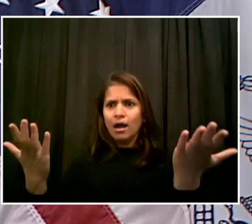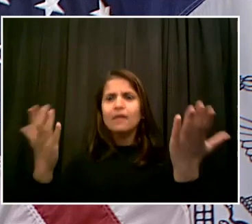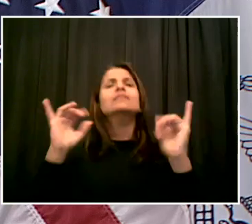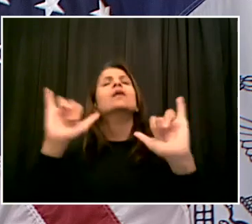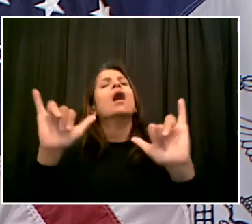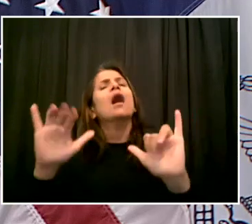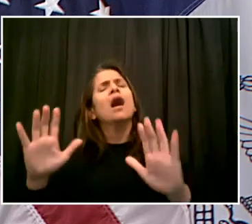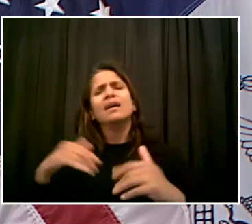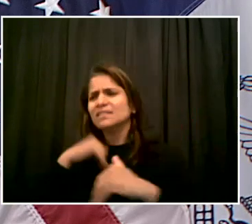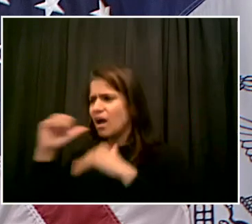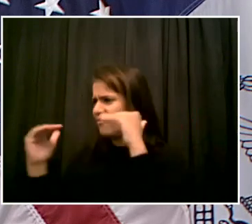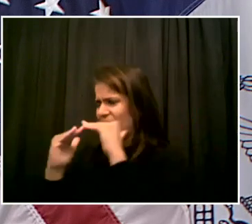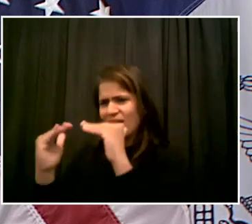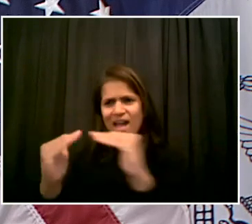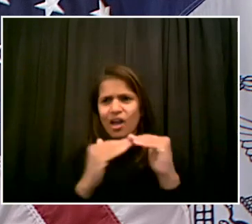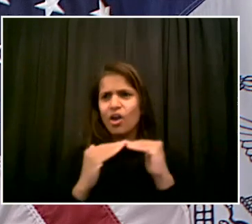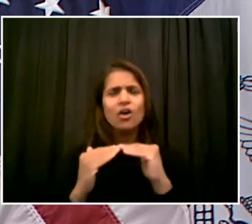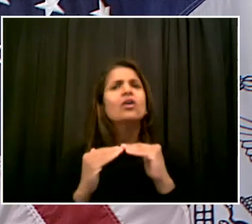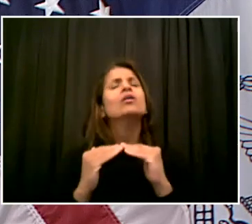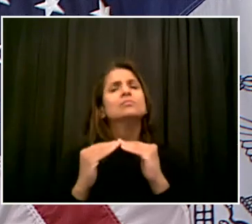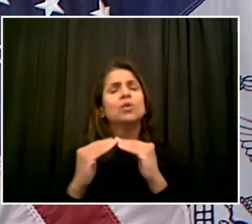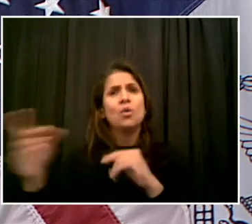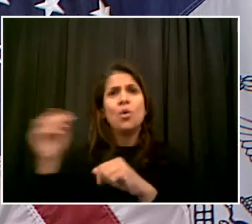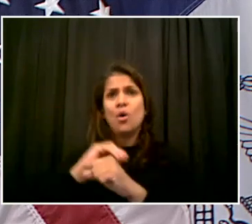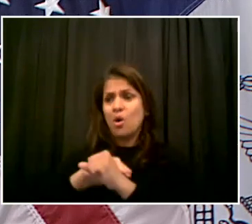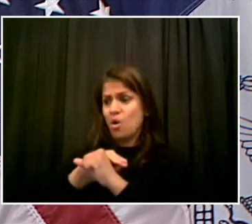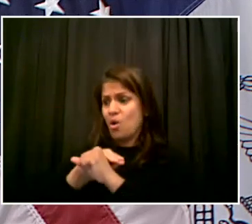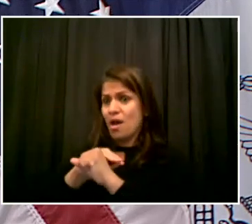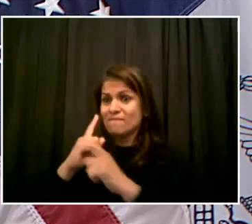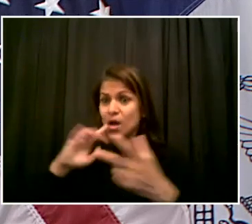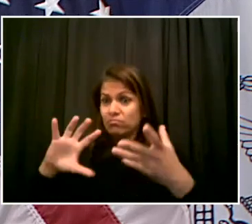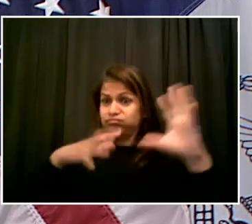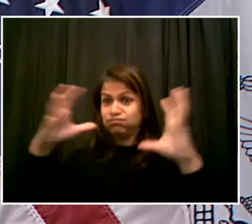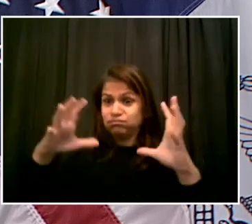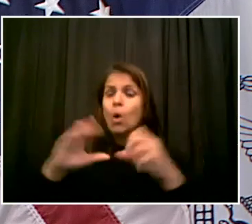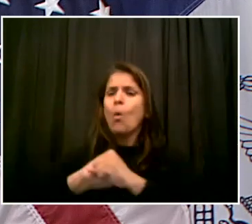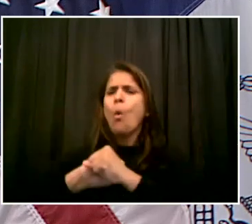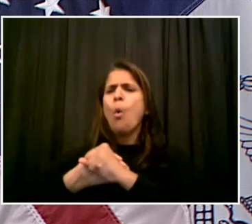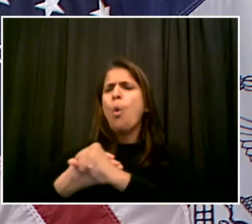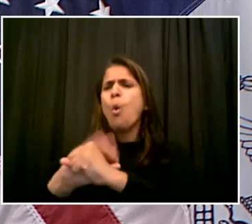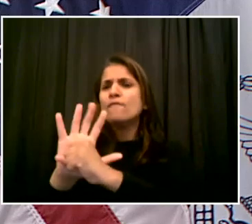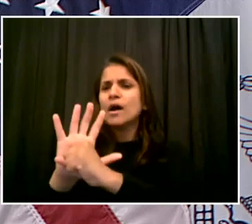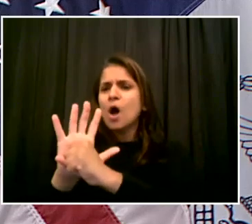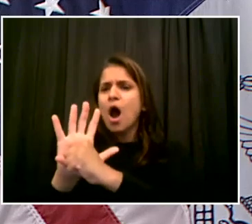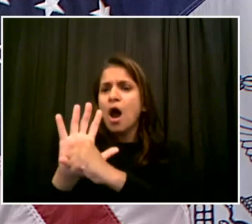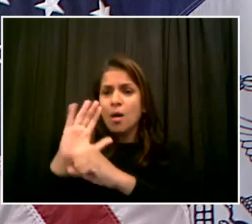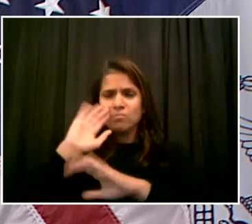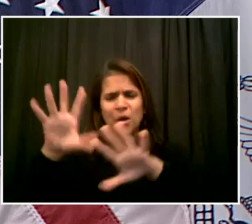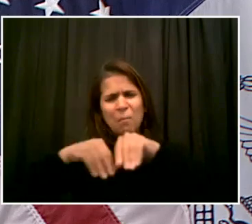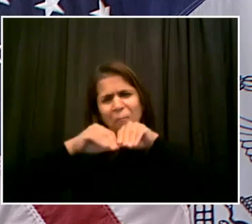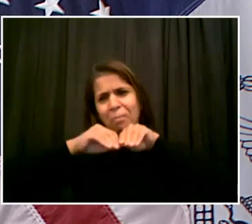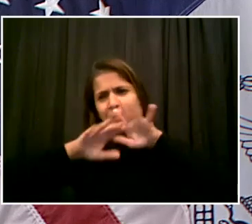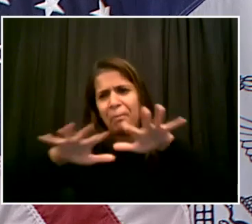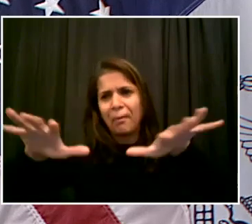EXACERBTAED BY THE UNFAIRNESS AND THE INEQUITIES THAT WE SAW THROUGHOUT THE I. NR